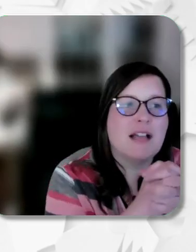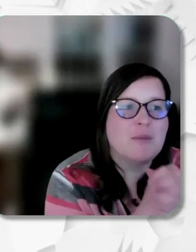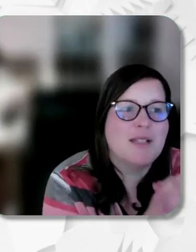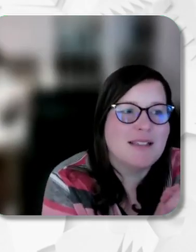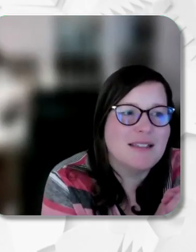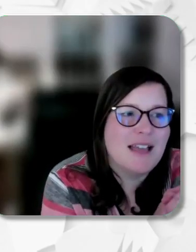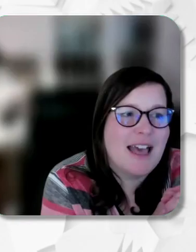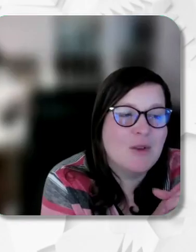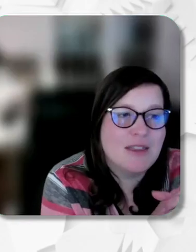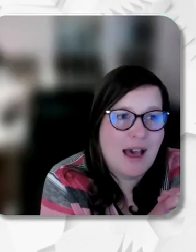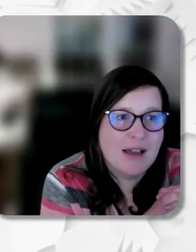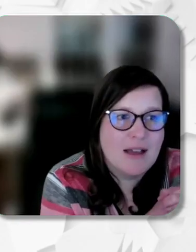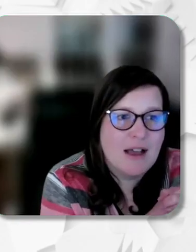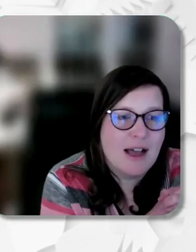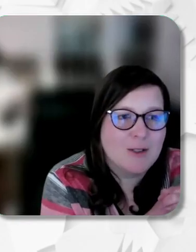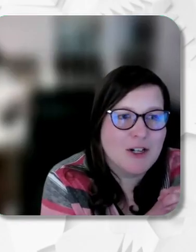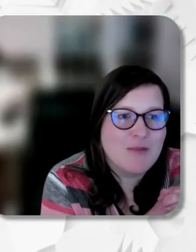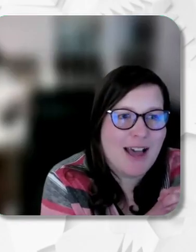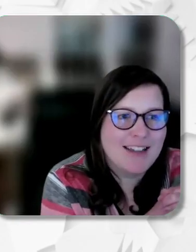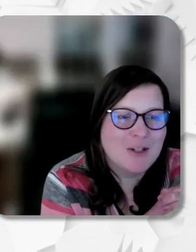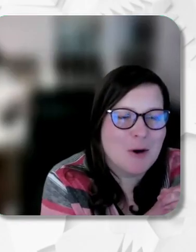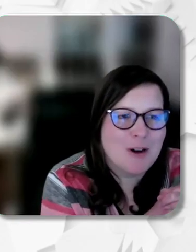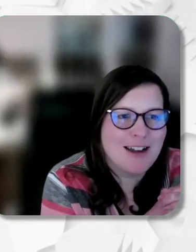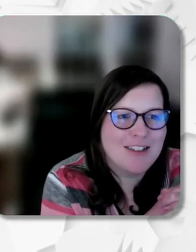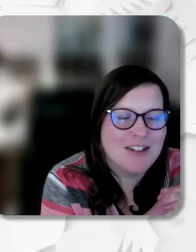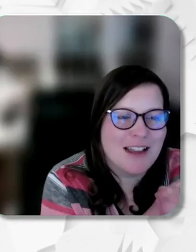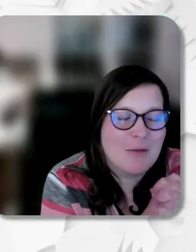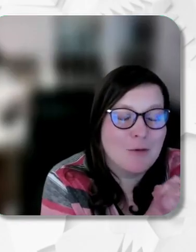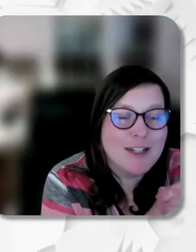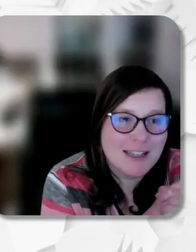slide please. And with that I will turn it back to our organizers. And I'm really